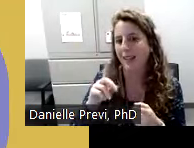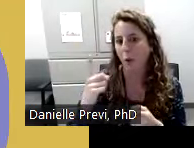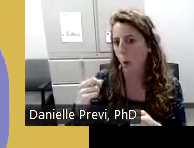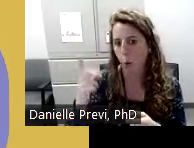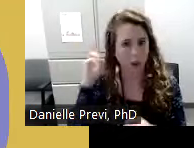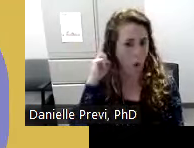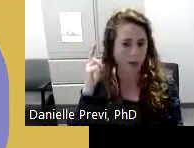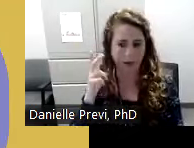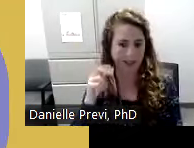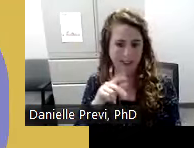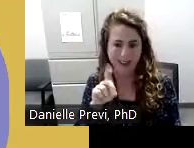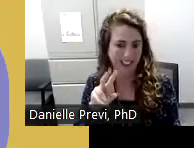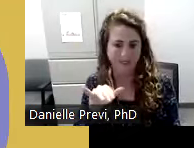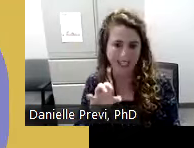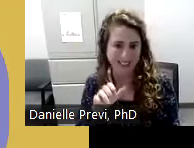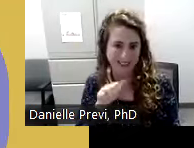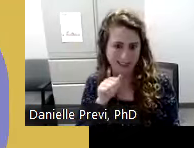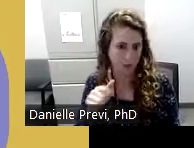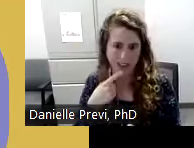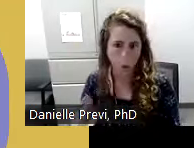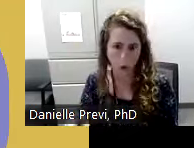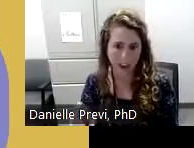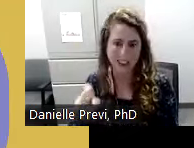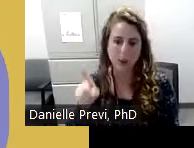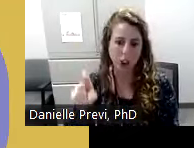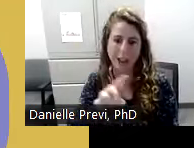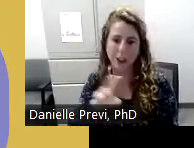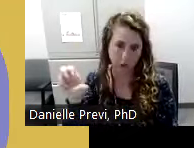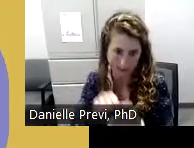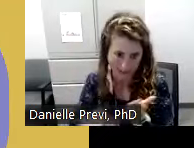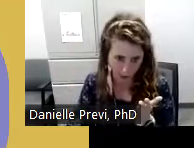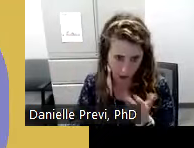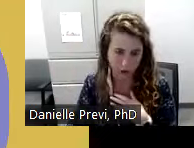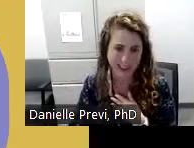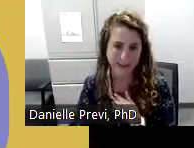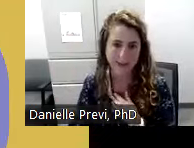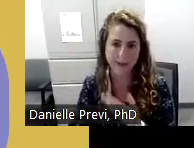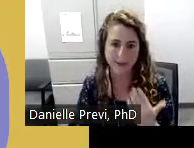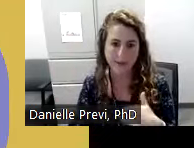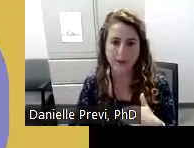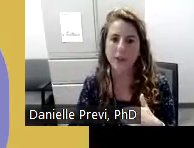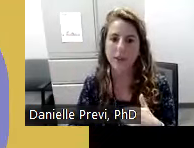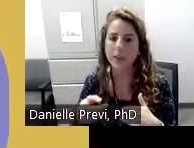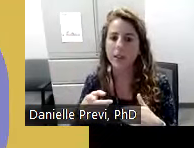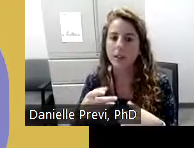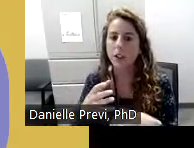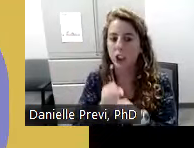however, one cochlear implant device was not successful, they had to have a repeat surgery.